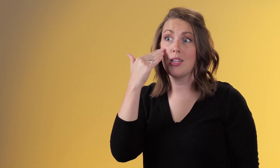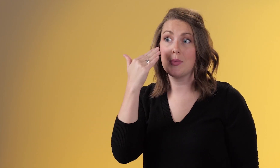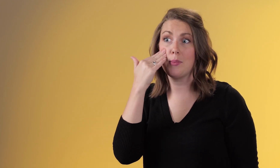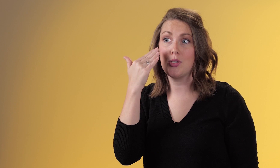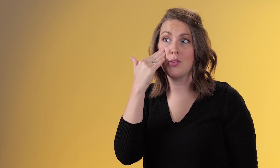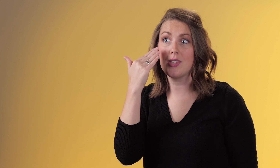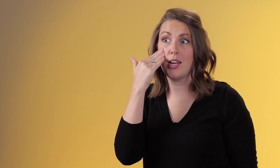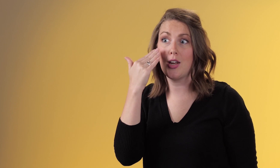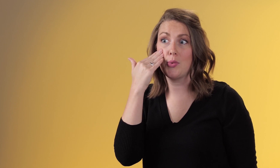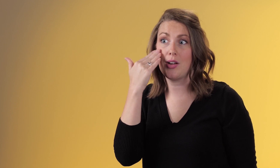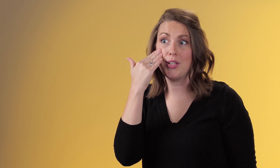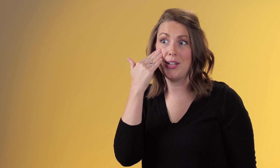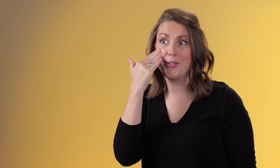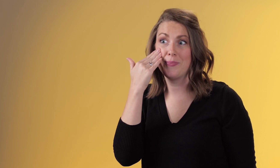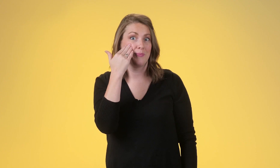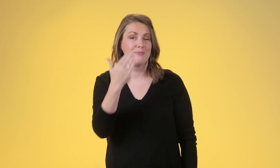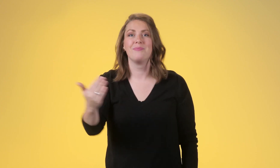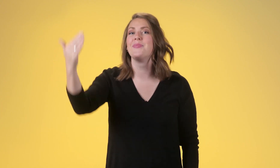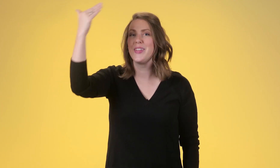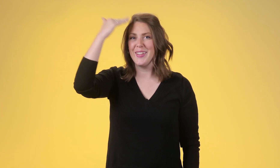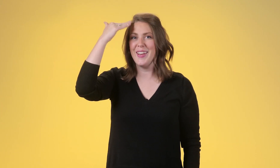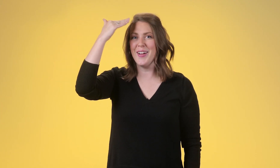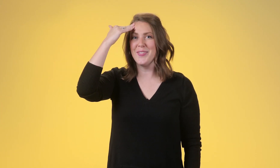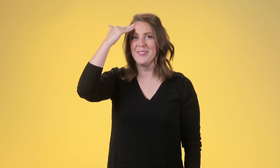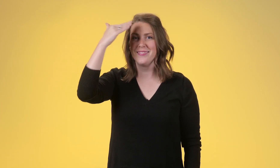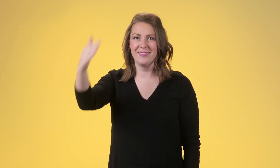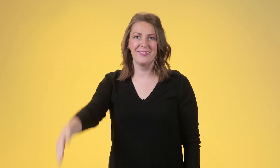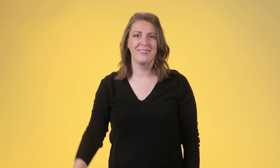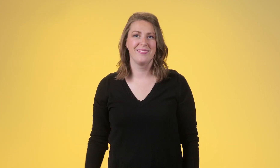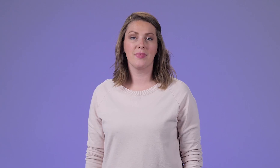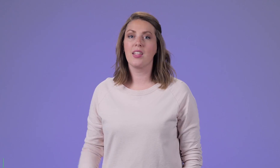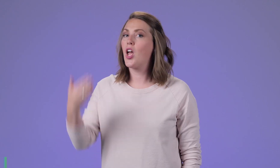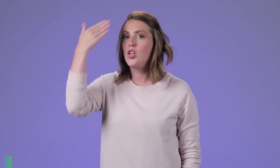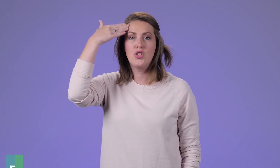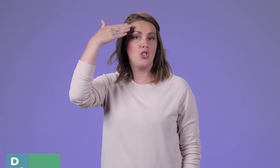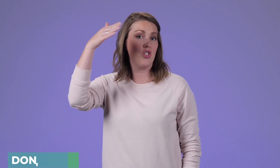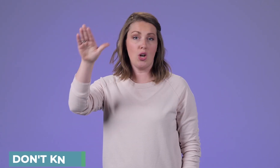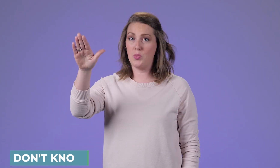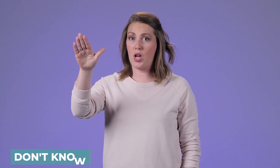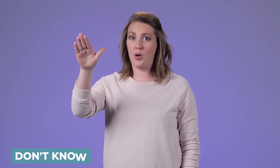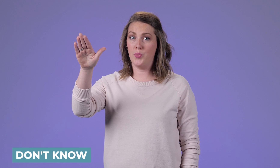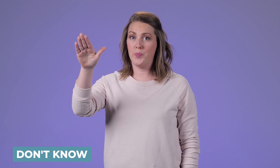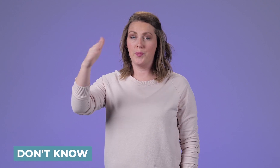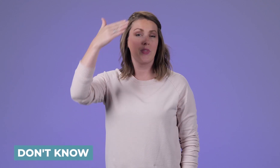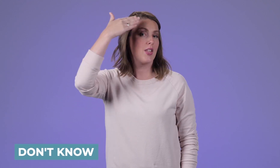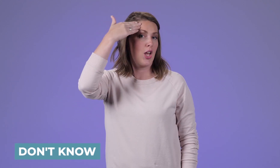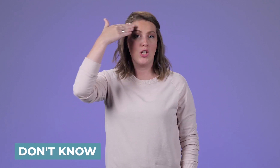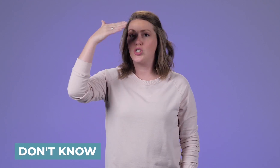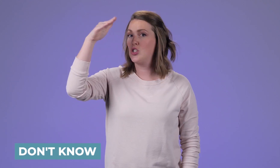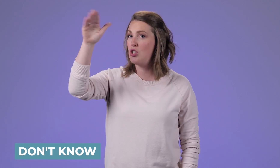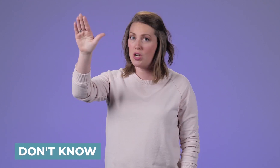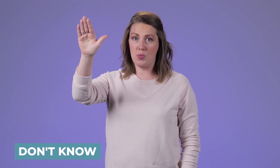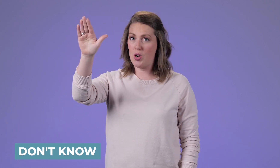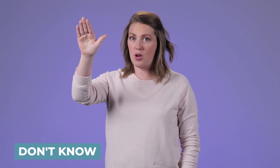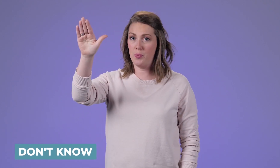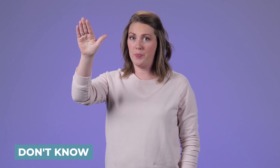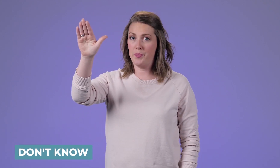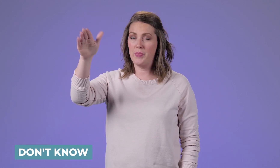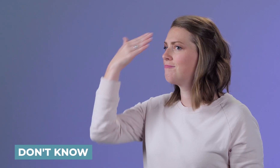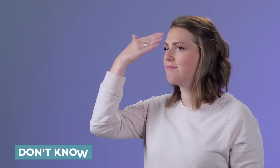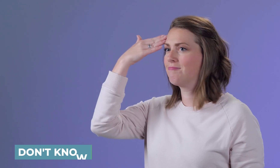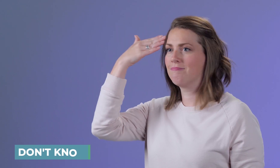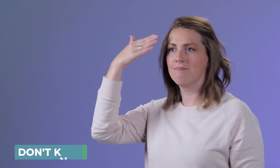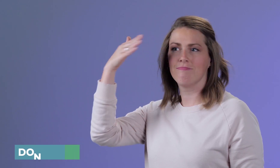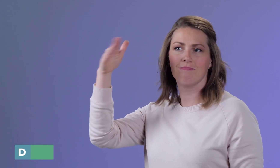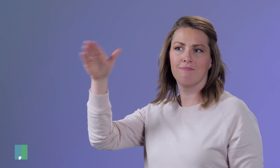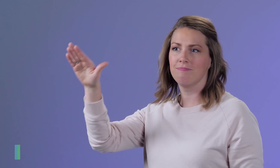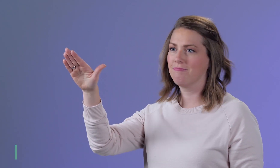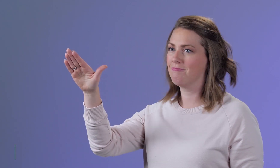sometimes do the sign no down here no don't know don't know you're flicking your hand